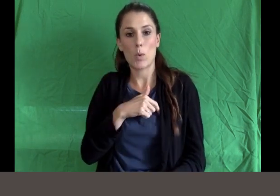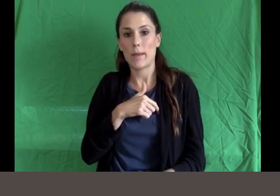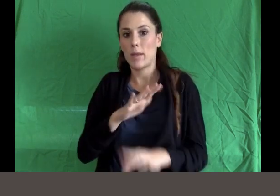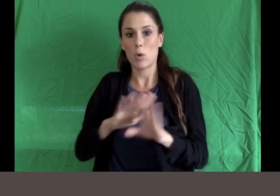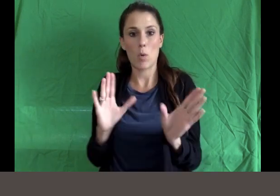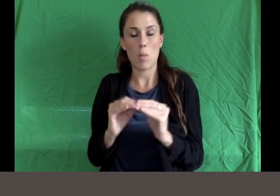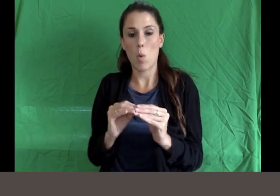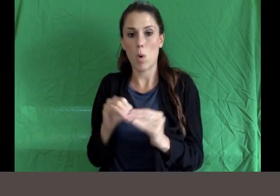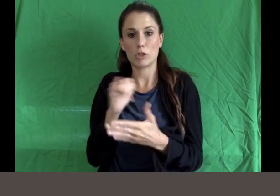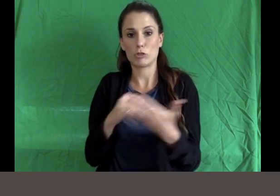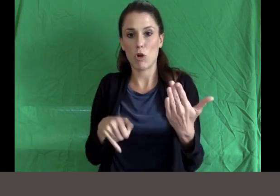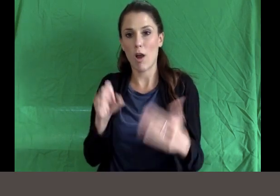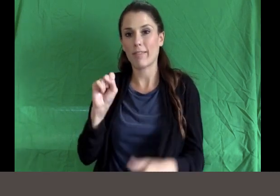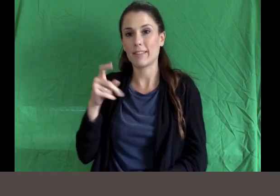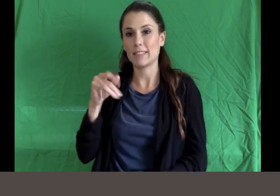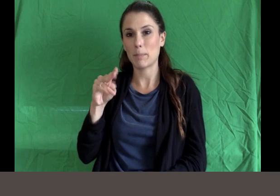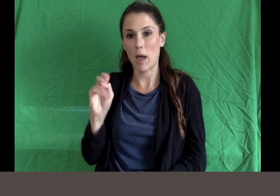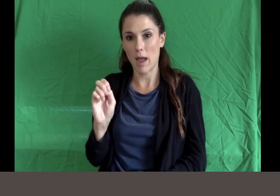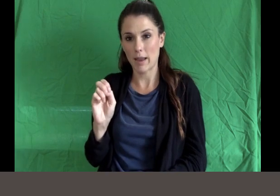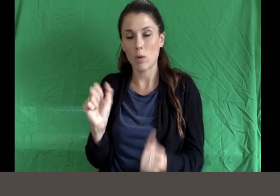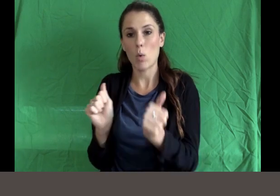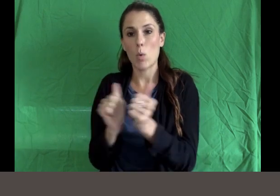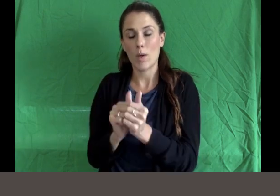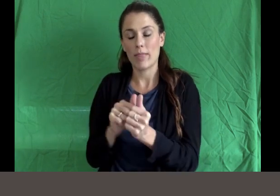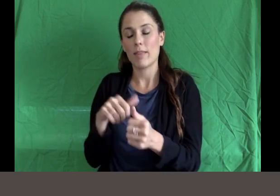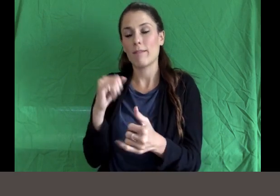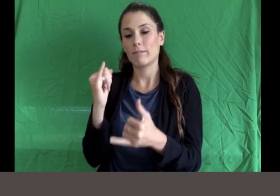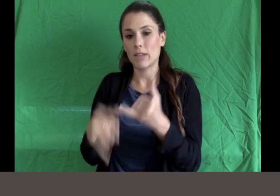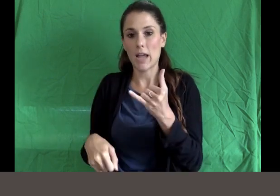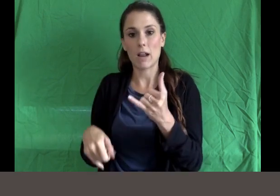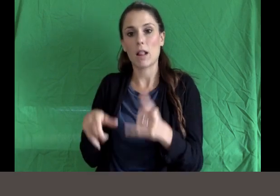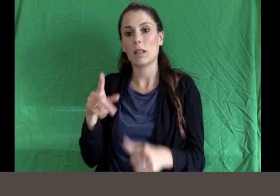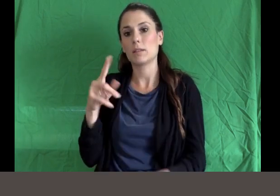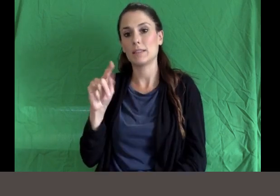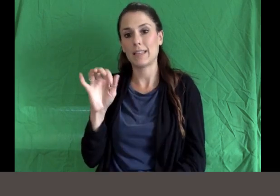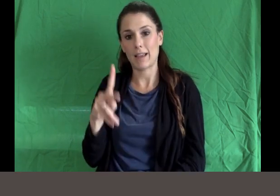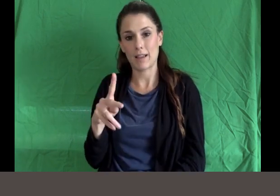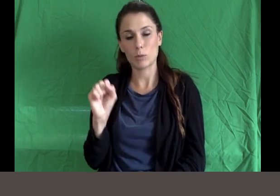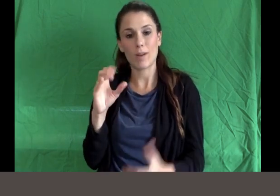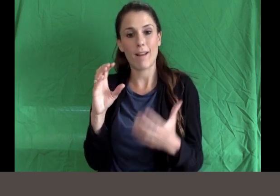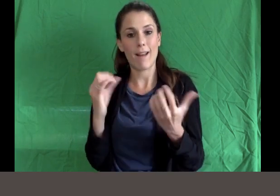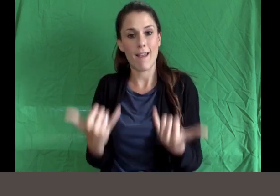whenever we draw our final tick and so now on my X and Y axis instead of having my spines touch